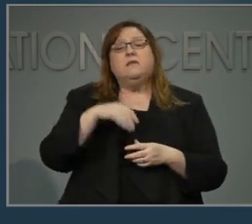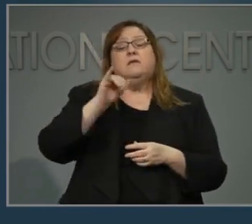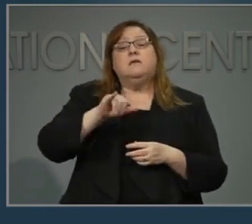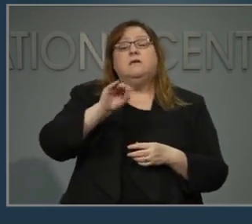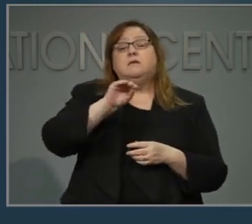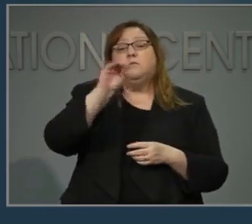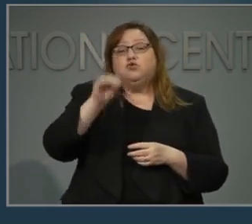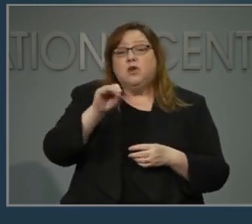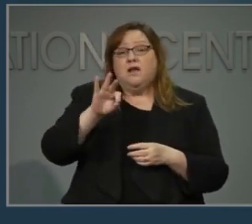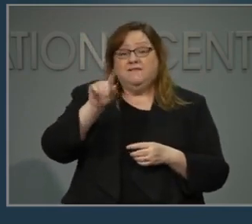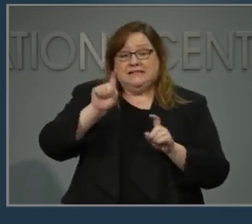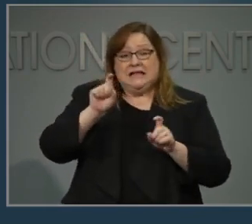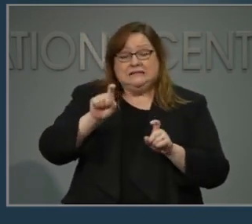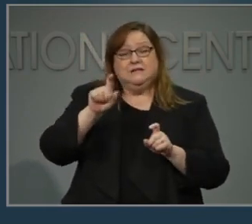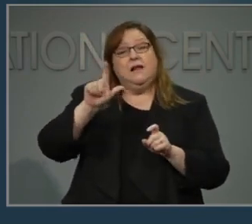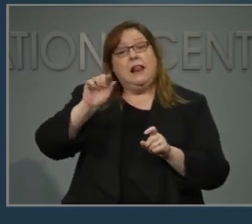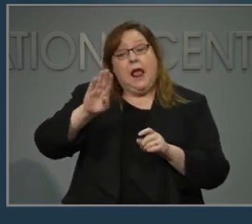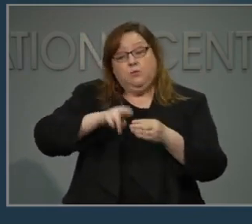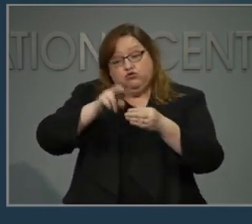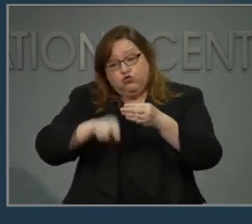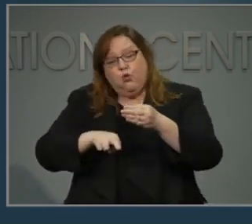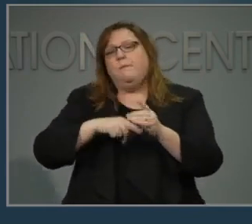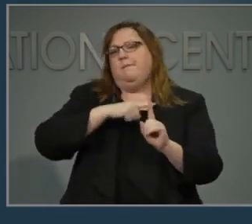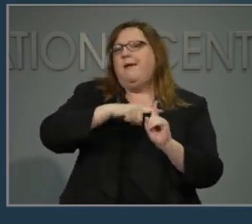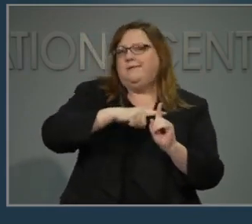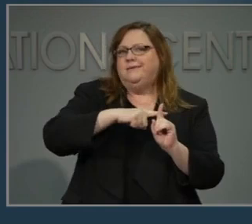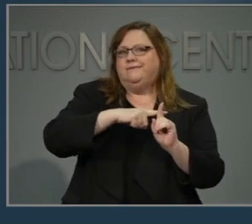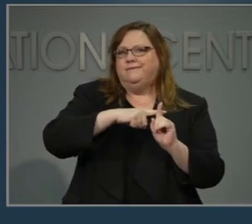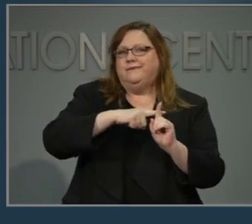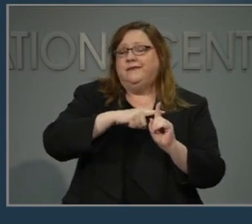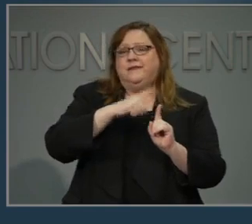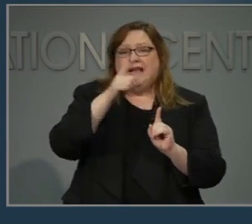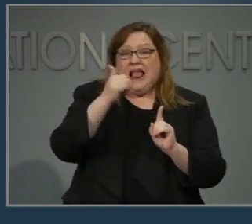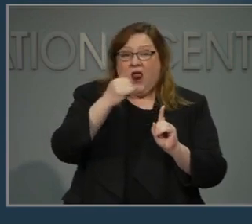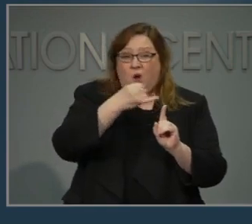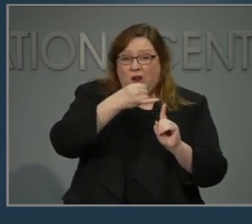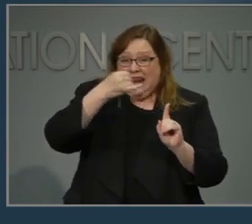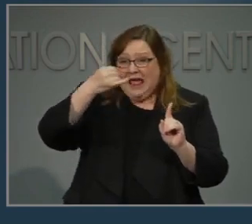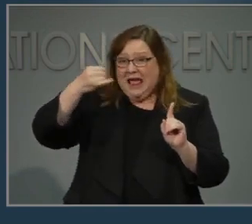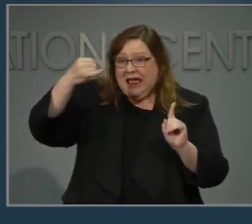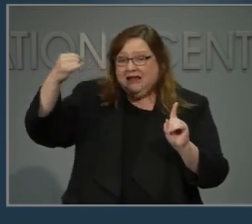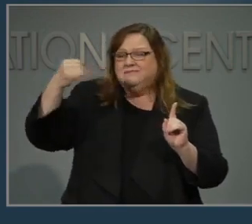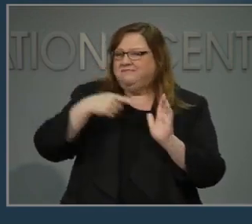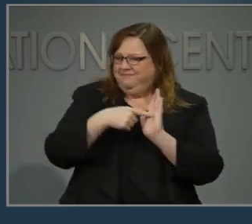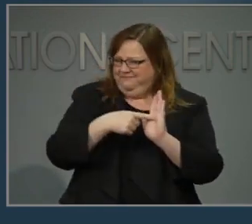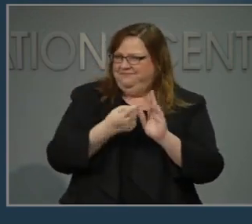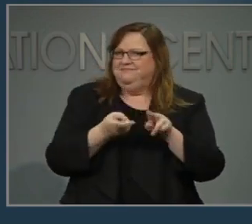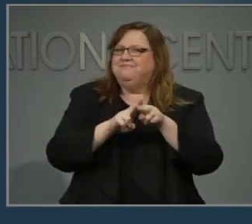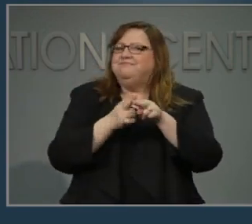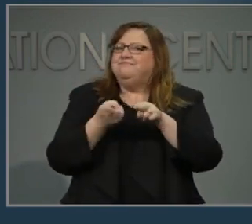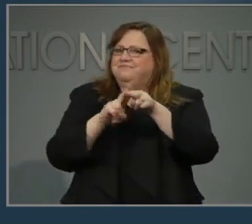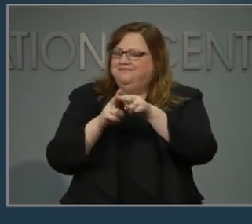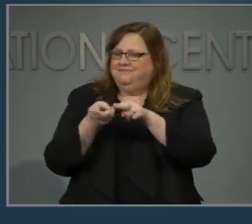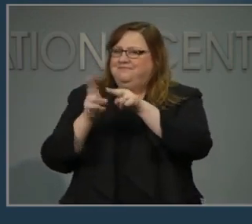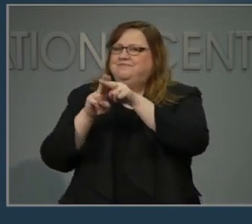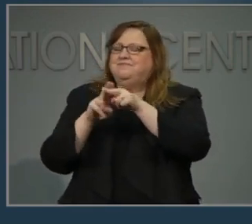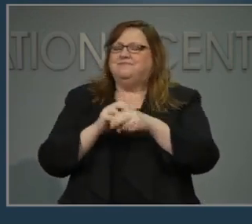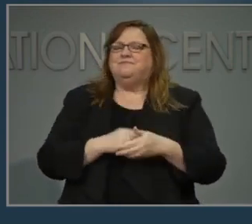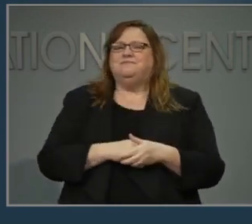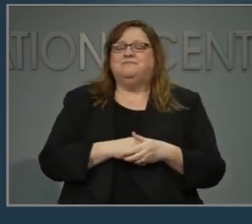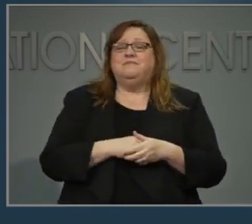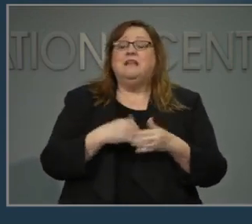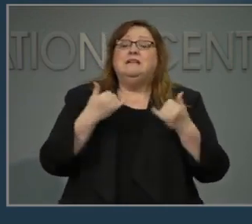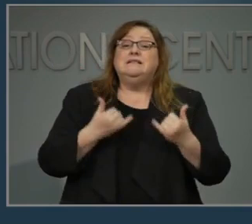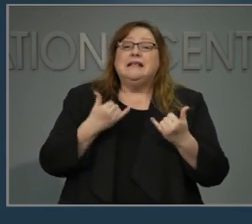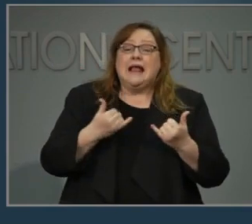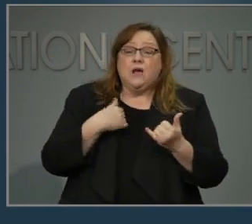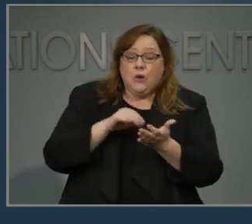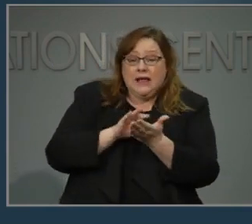WHEN WE LOOK AT LABORATORY CONFIRMED TESTS ND THEY ALIGN, YOU -- THE YELLOW LINE, YOU WILL SEE THEY ARE INCREASING.